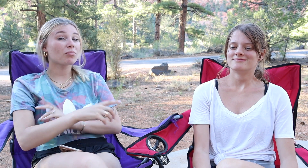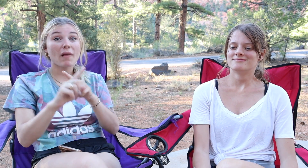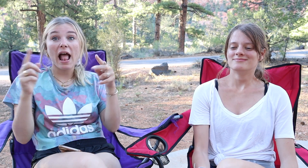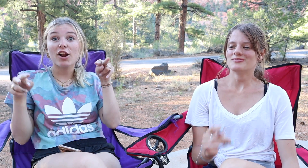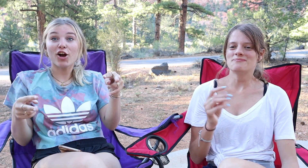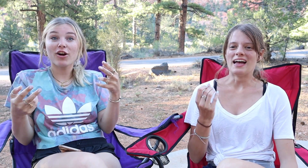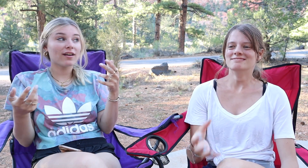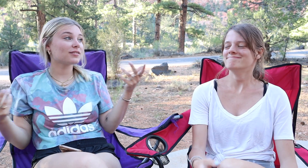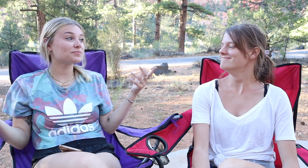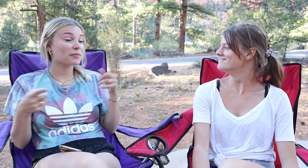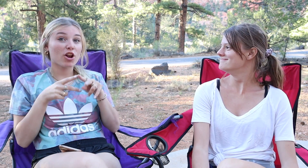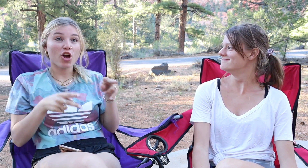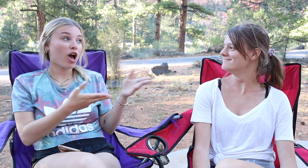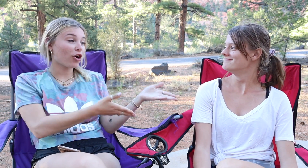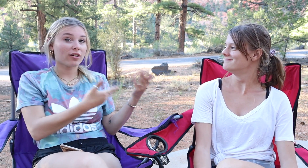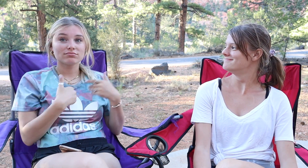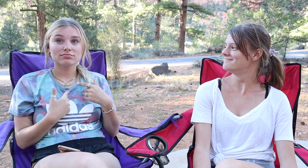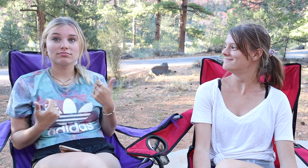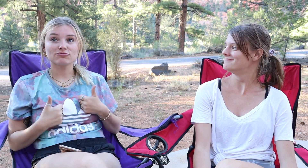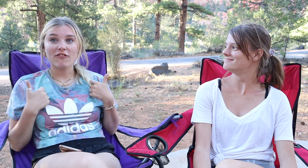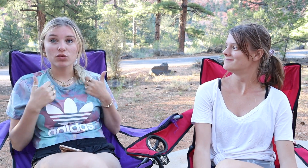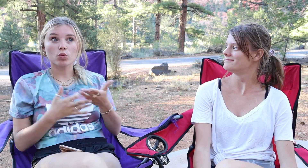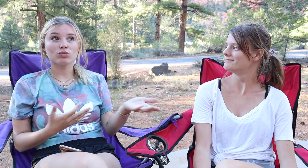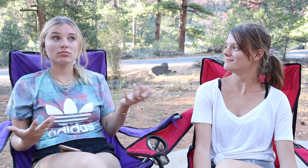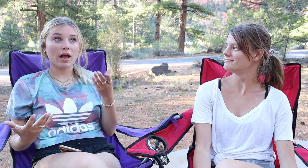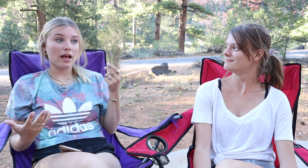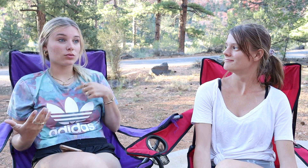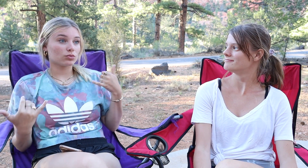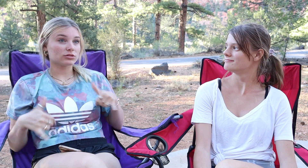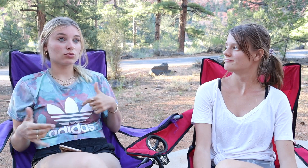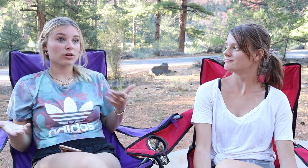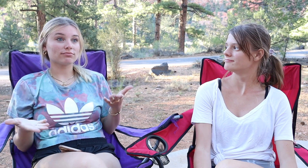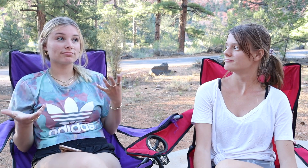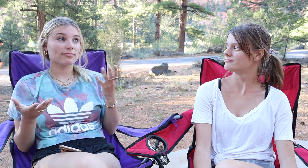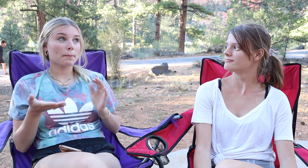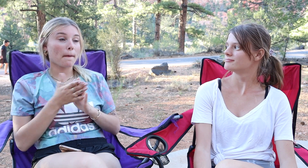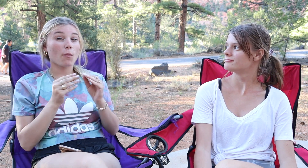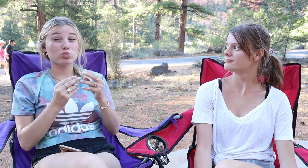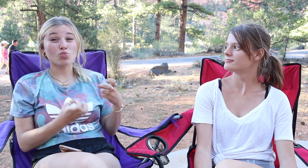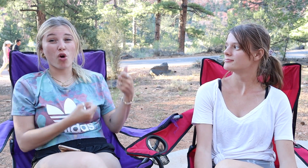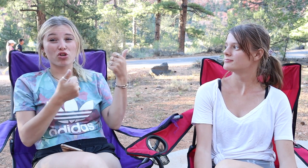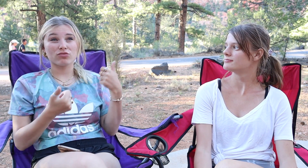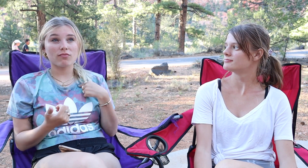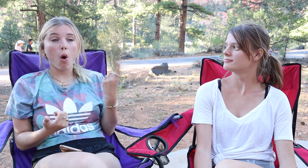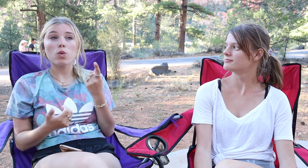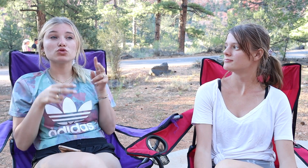C: but look at her and I we survived through and yet we are still here we became more stronger